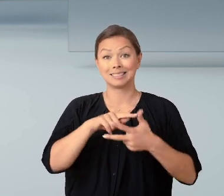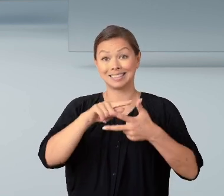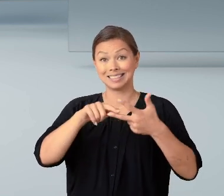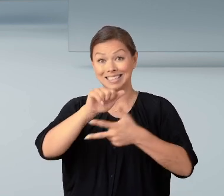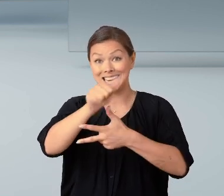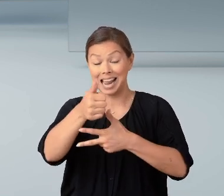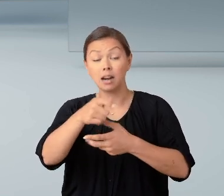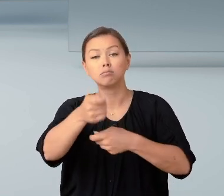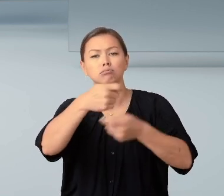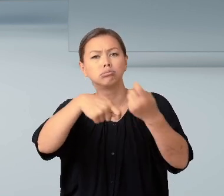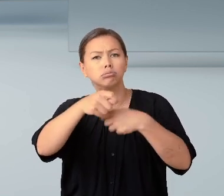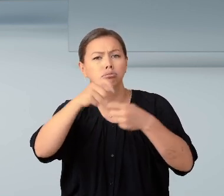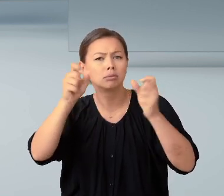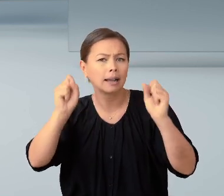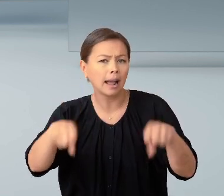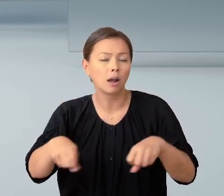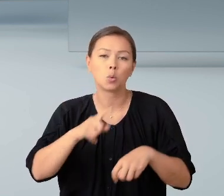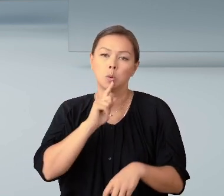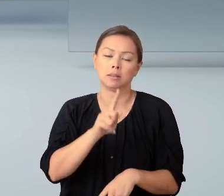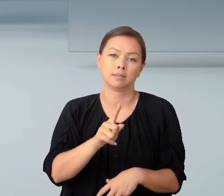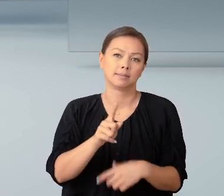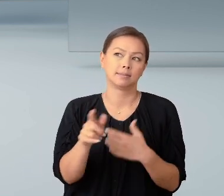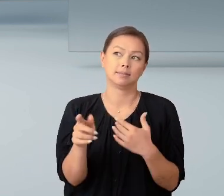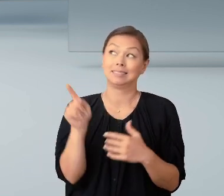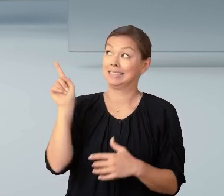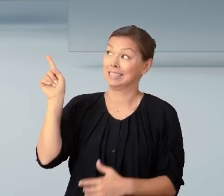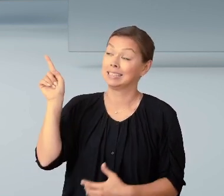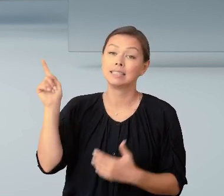but it's such an easy way for you to go and look at previous